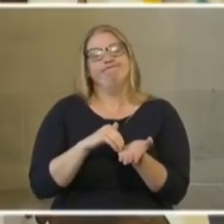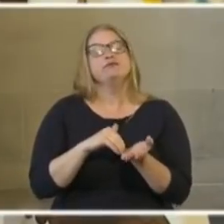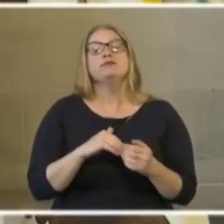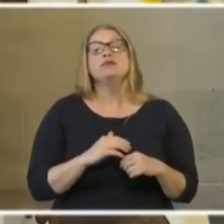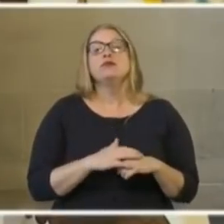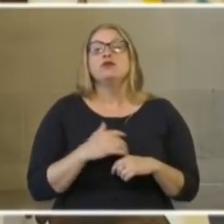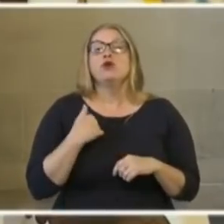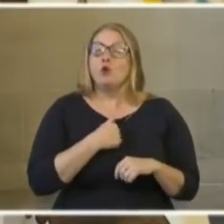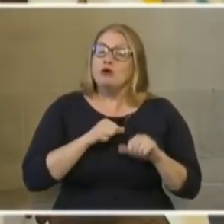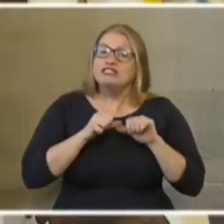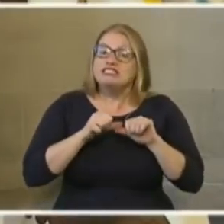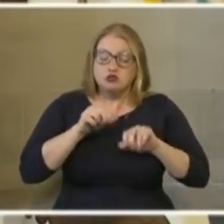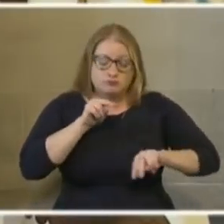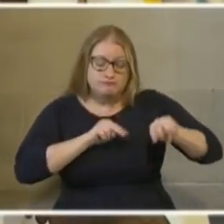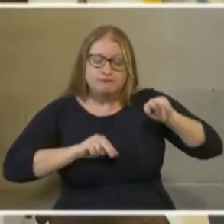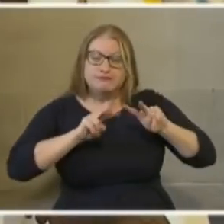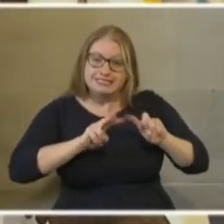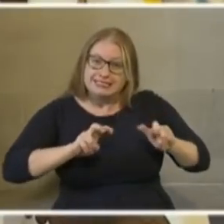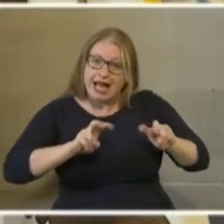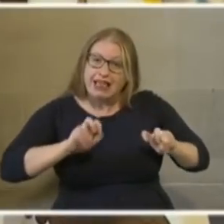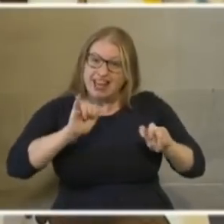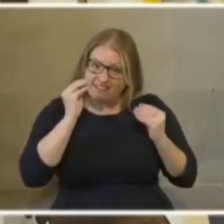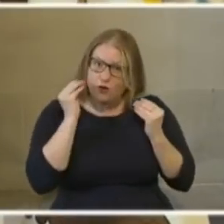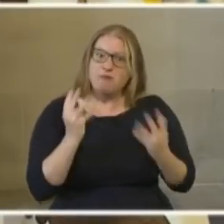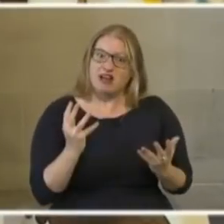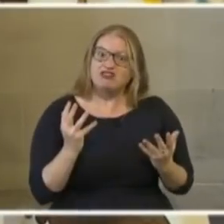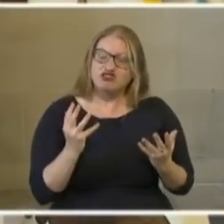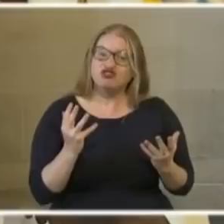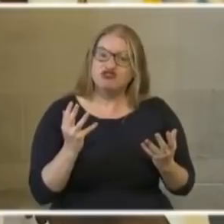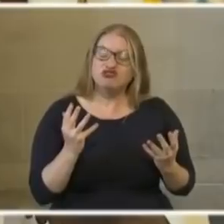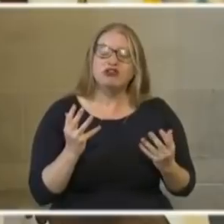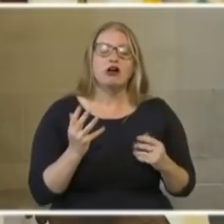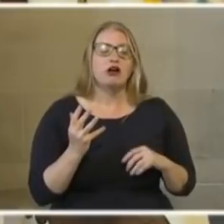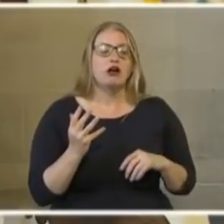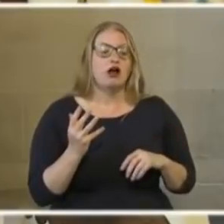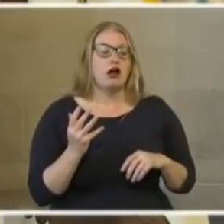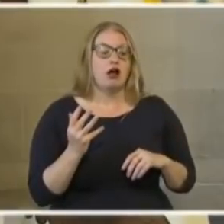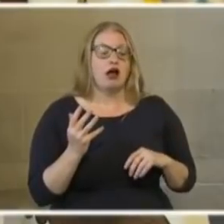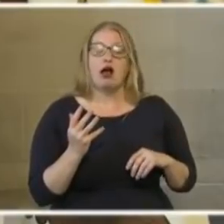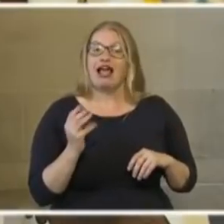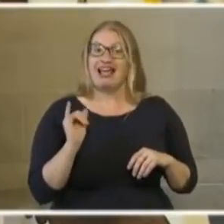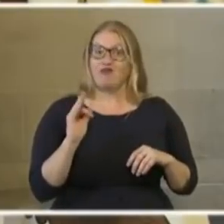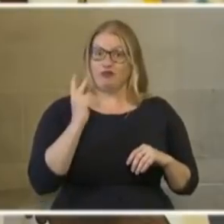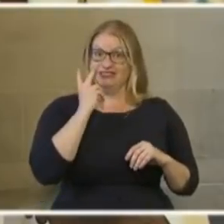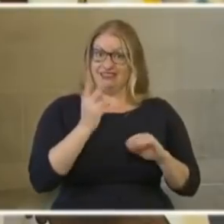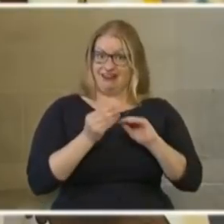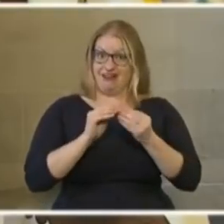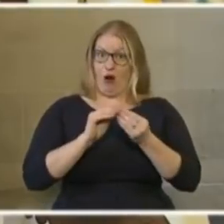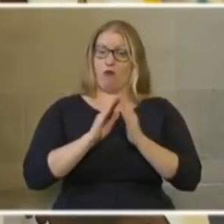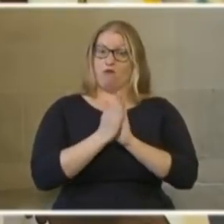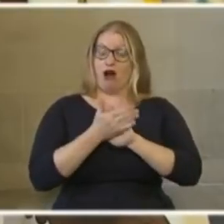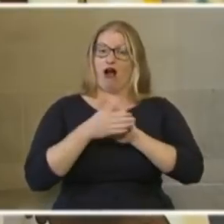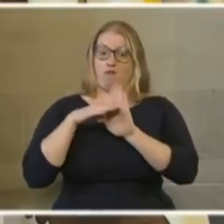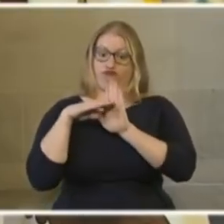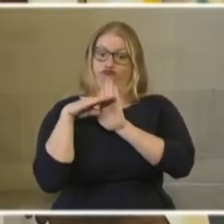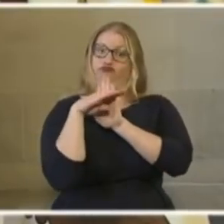BARS TO OPEN OUTDOORS. ON JULY 13. AND WE CONTINUE TO EVALUATE THE